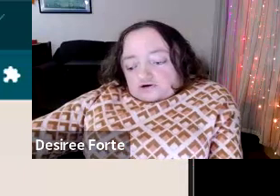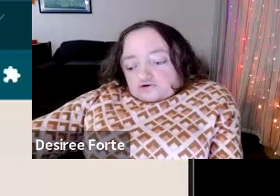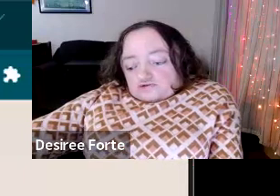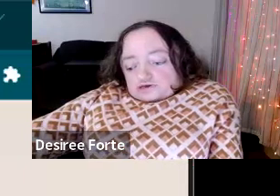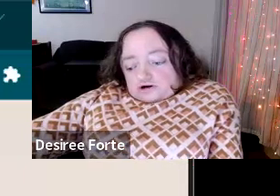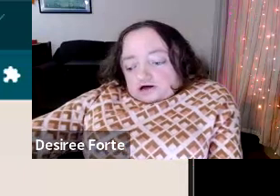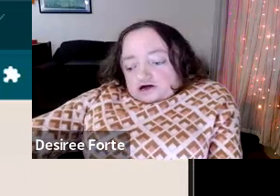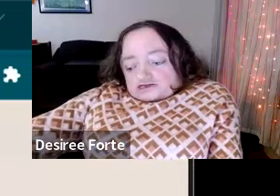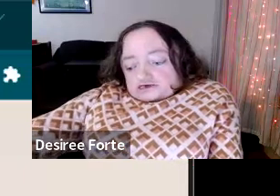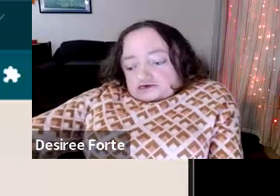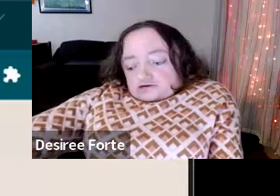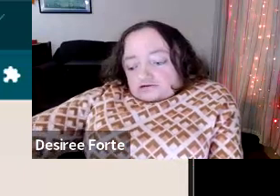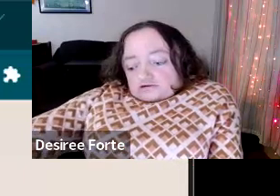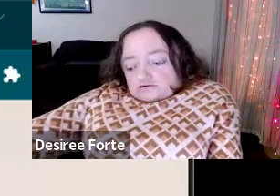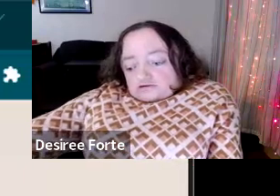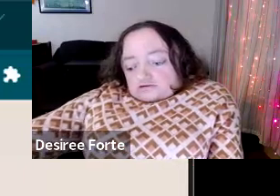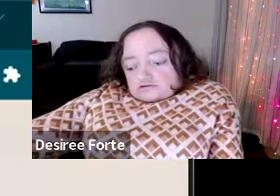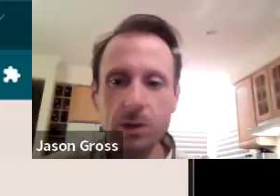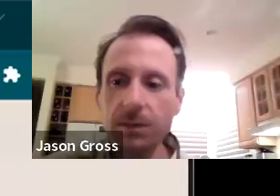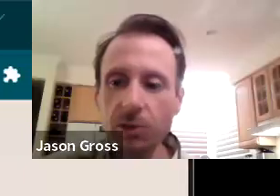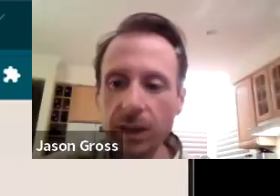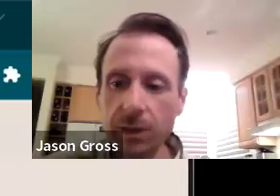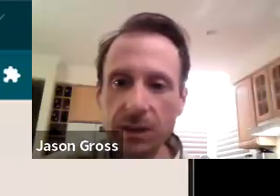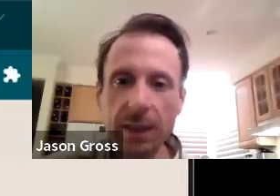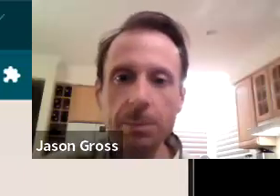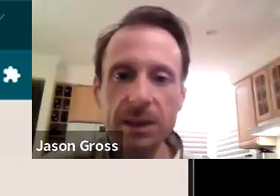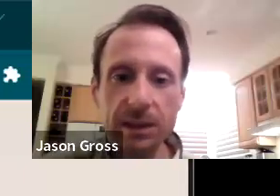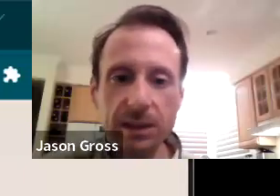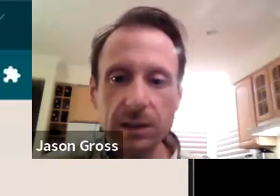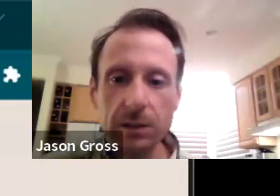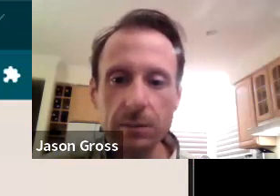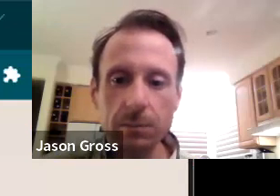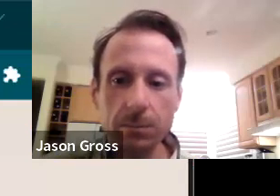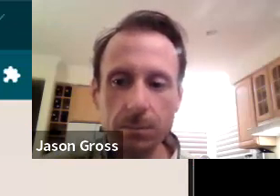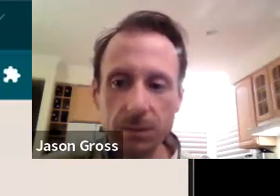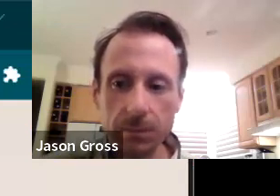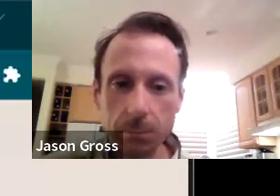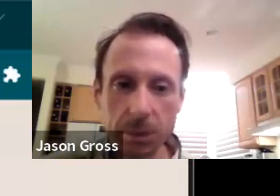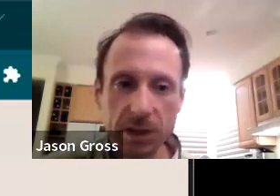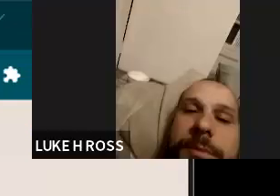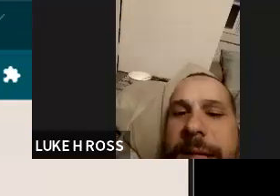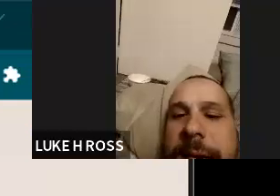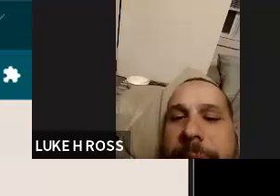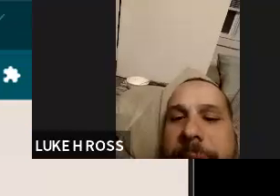: I am trying to get the kahoot up on my phone. It would accept a name but only gave me a blank screen on my phone.